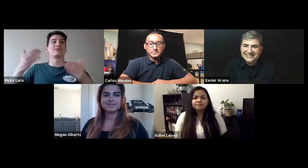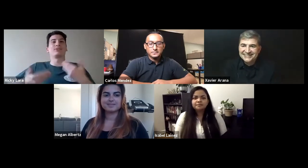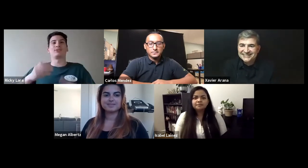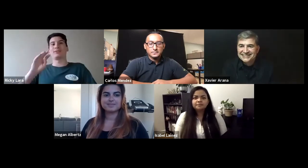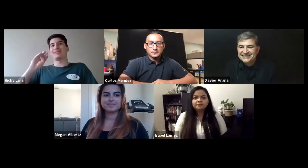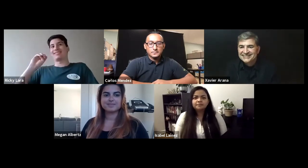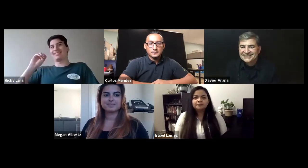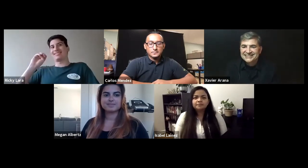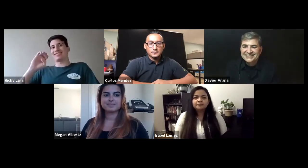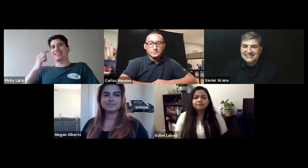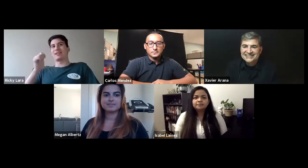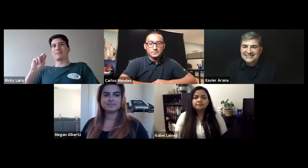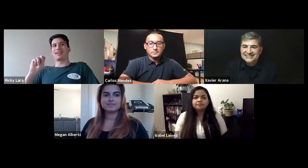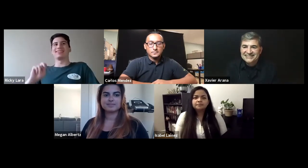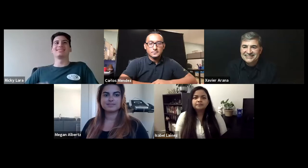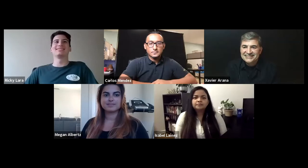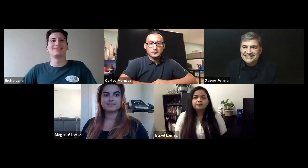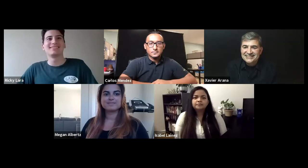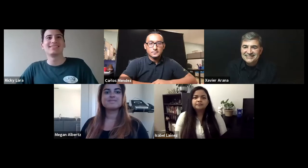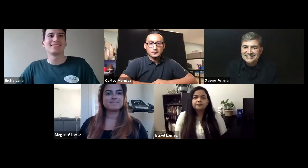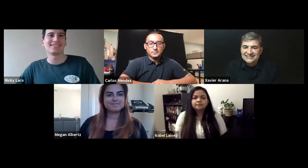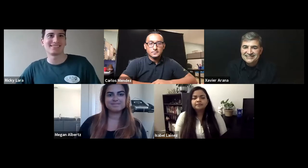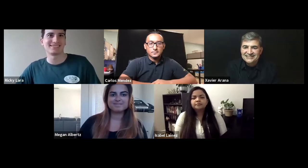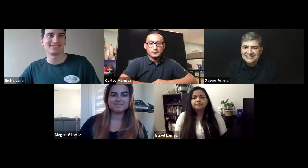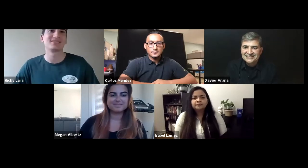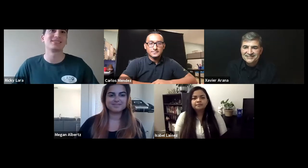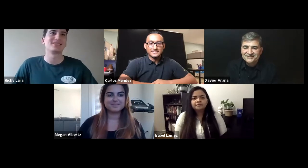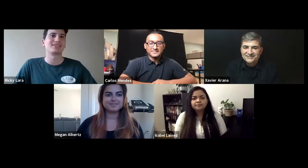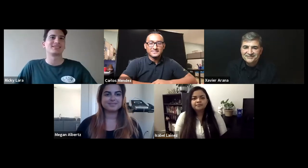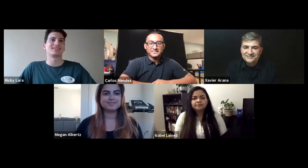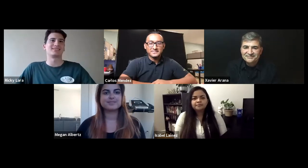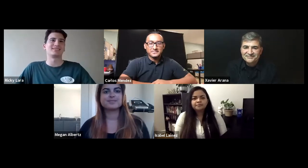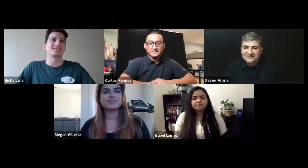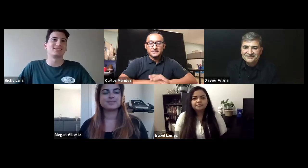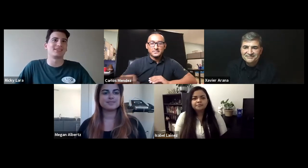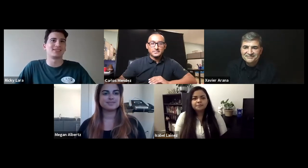Thank you, Xavier. Next, we are gonna go with Megan.